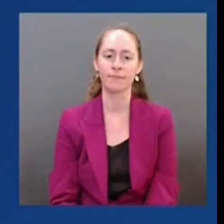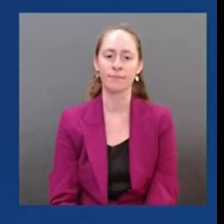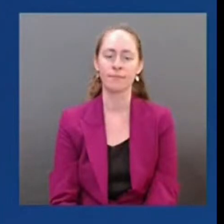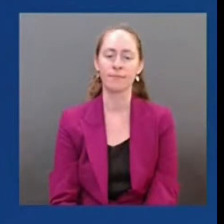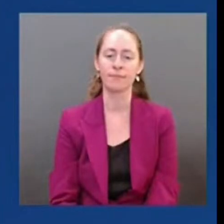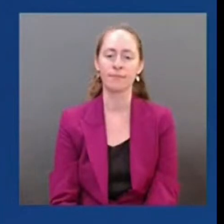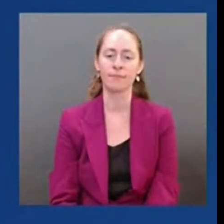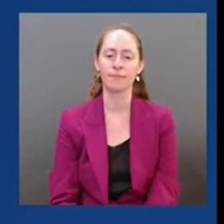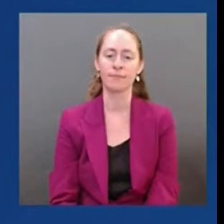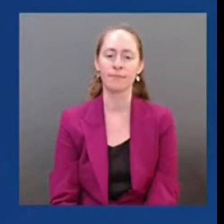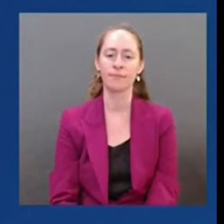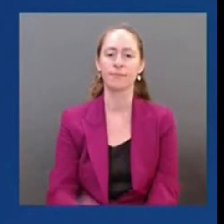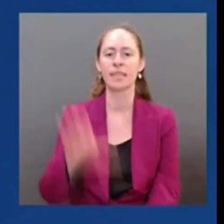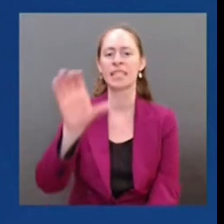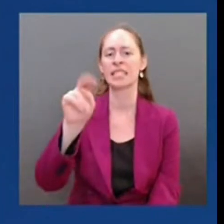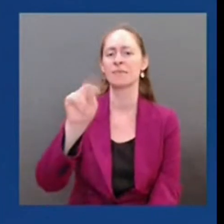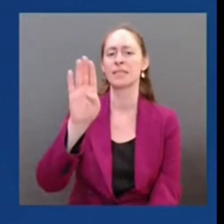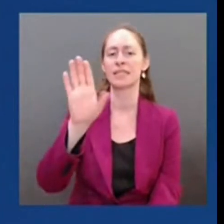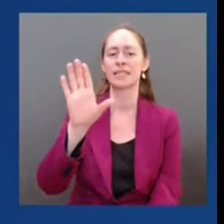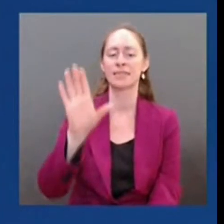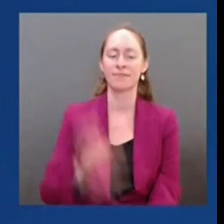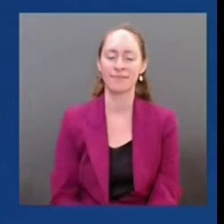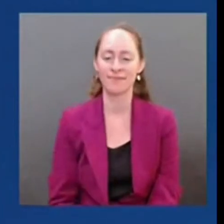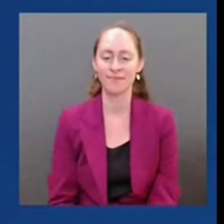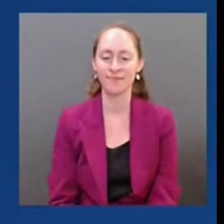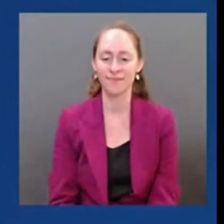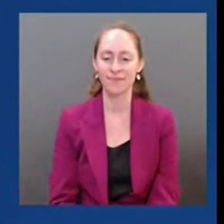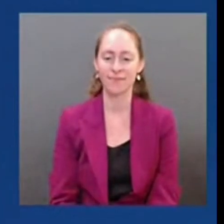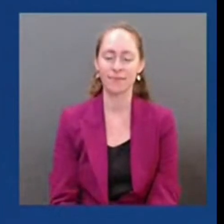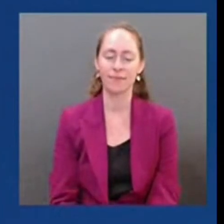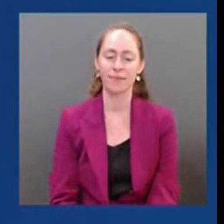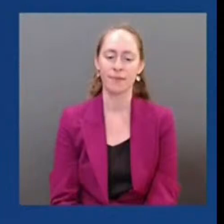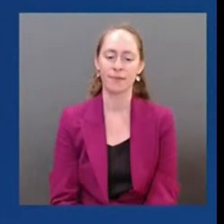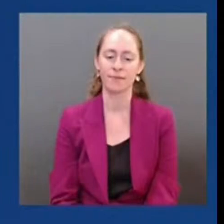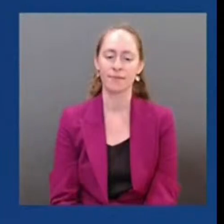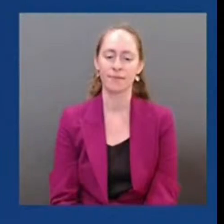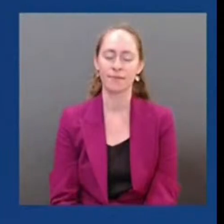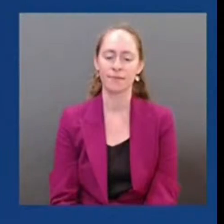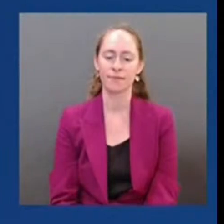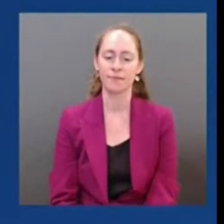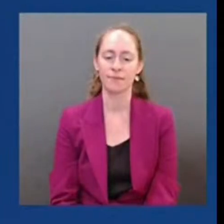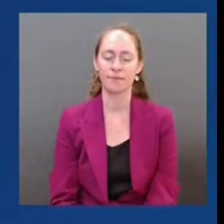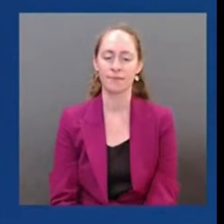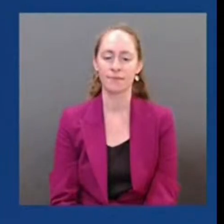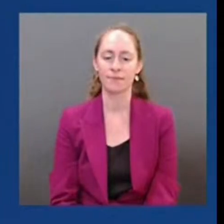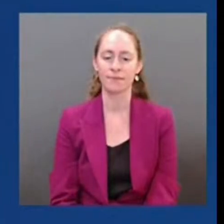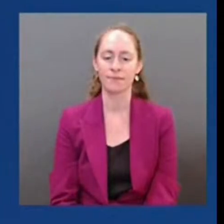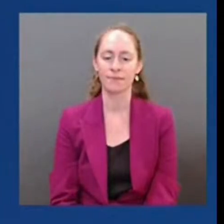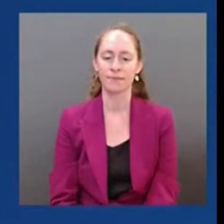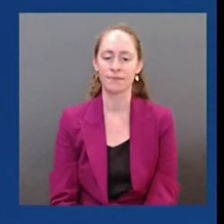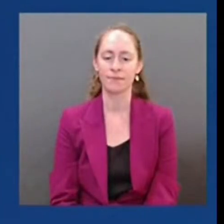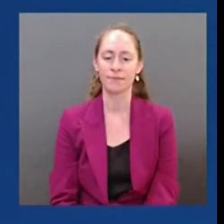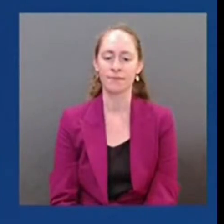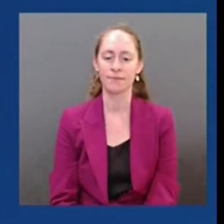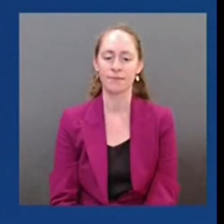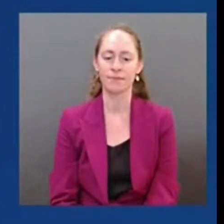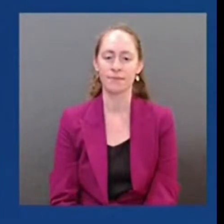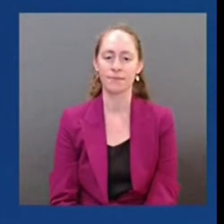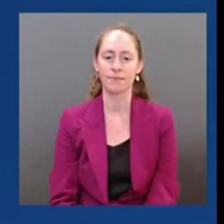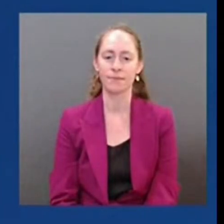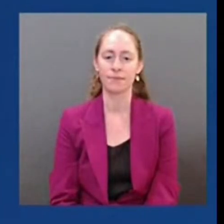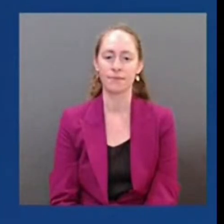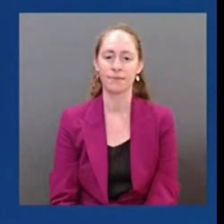ALL RIGHT, NEXT QUESTION MEG